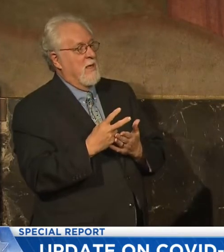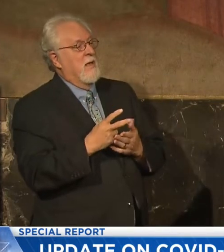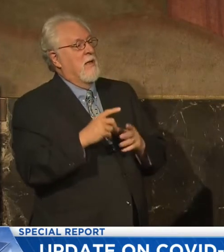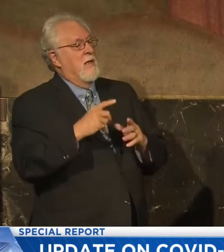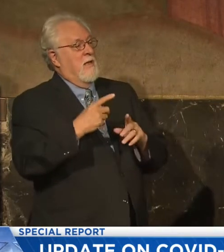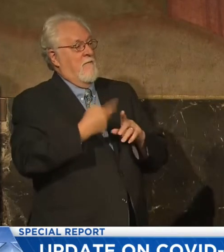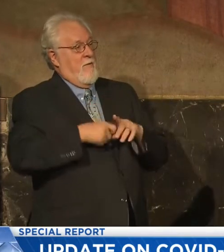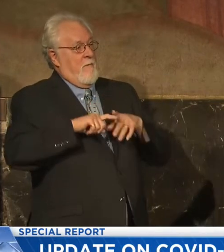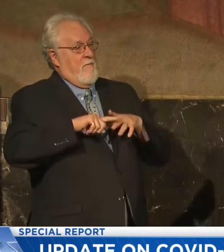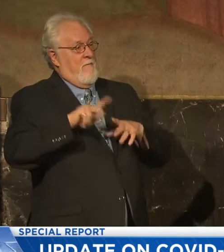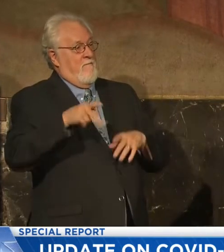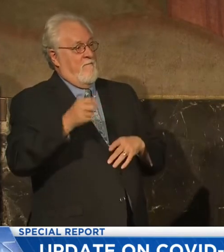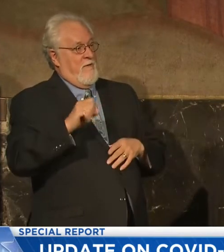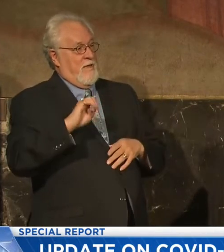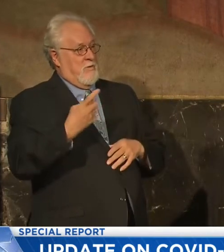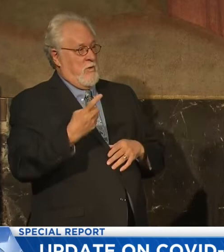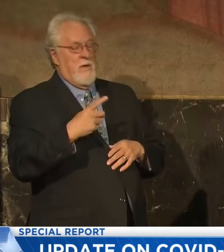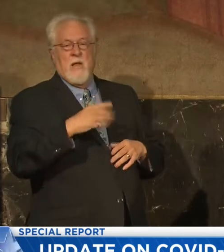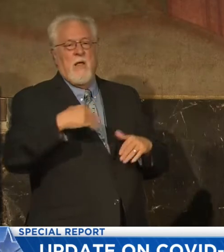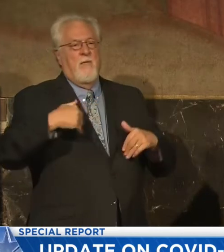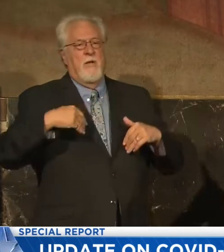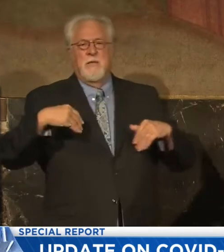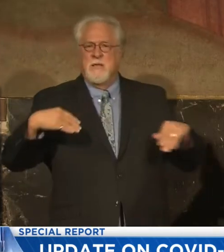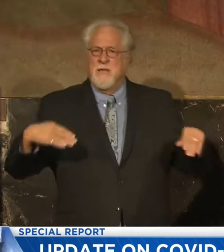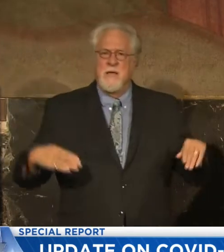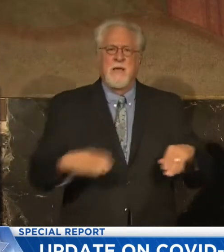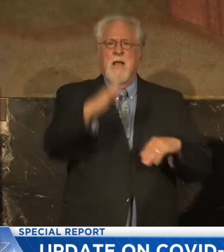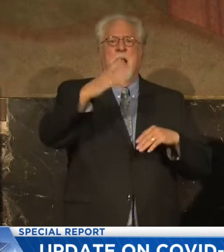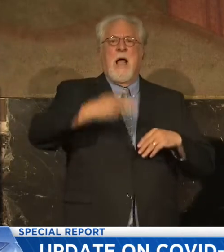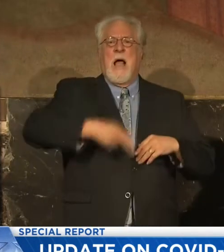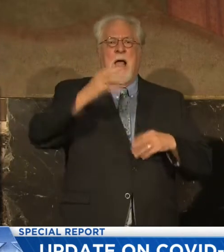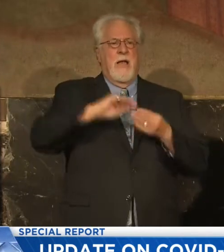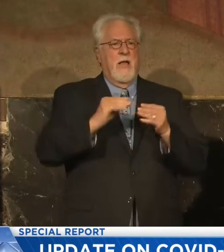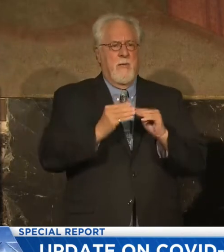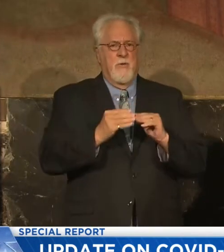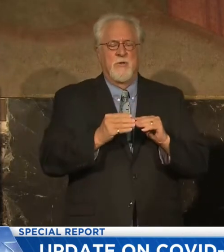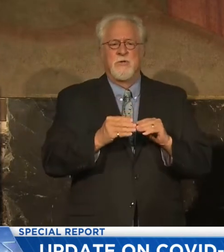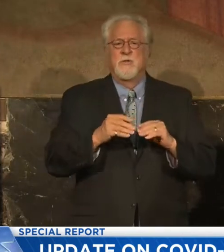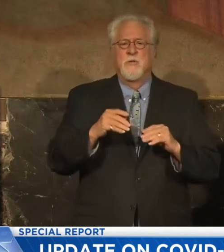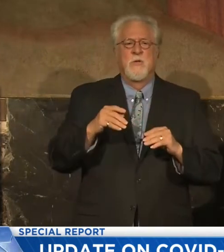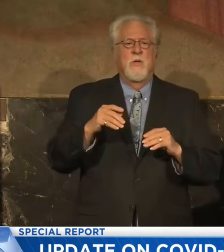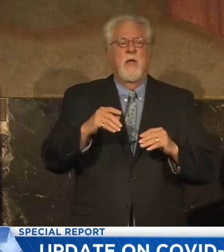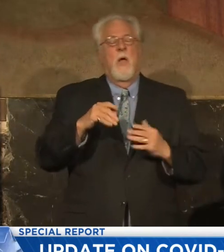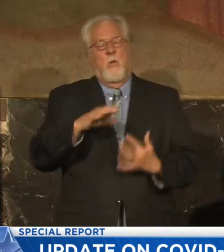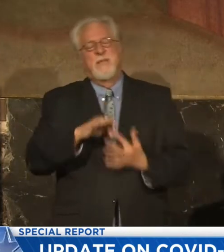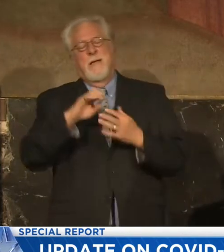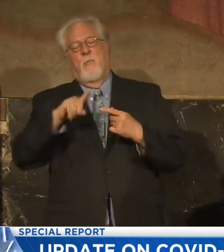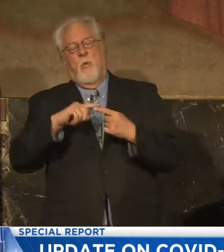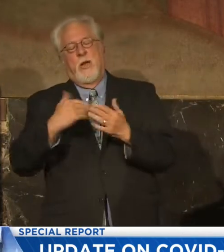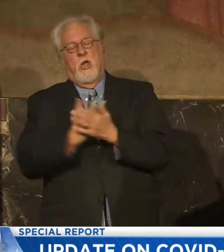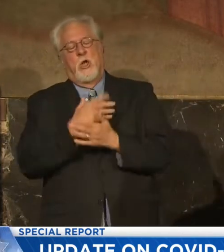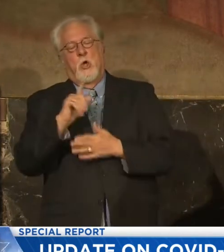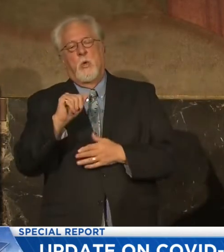PERSISTENCE ON THAT. YES, SIR. GOVERNOR, FRIDAY IT'S BEEN TWO WEEKS SINCE THE STATE